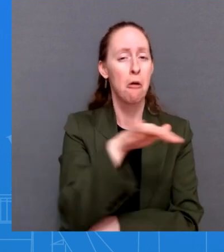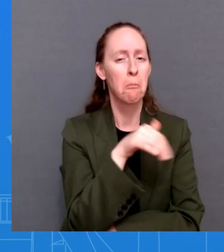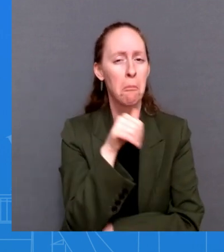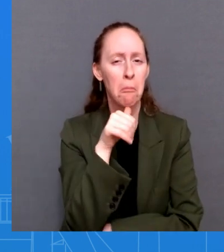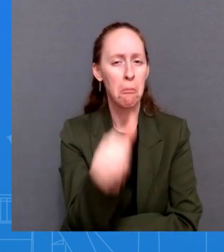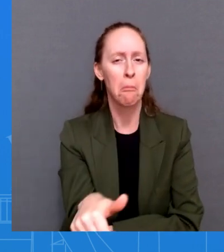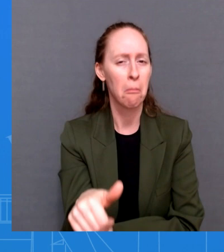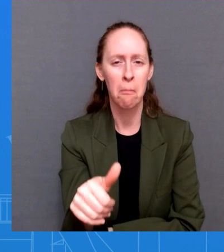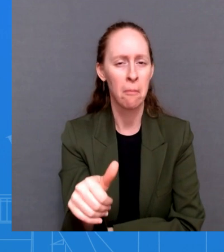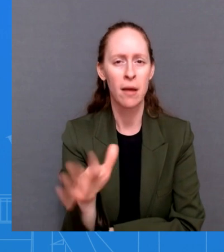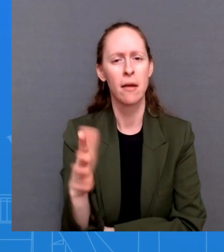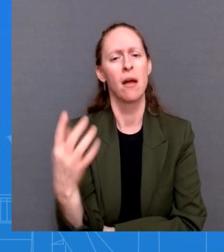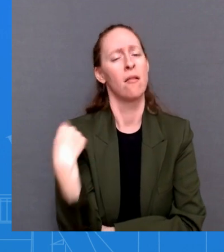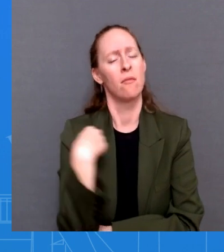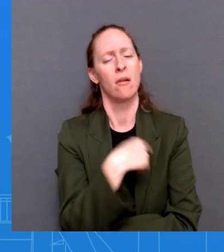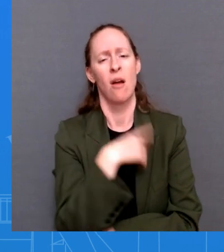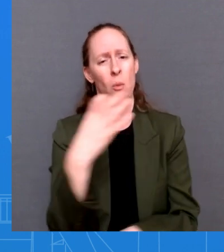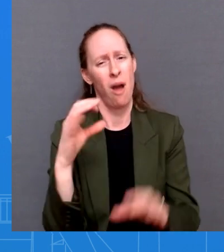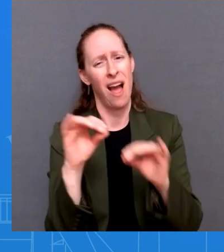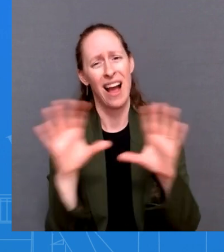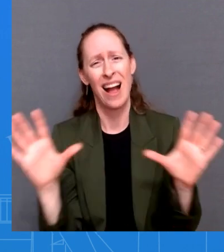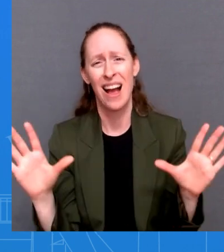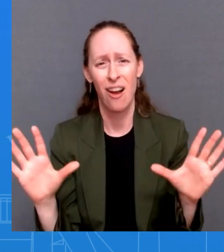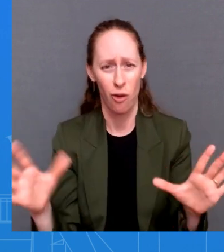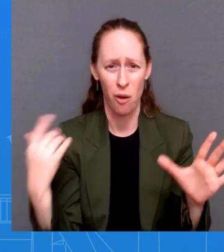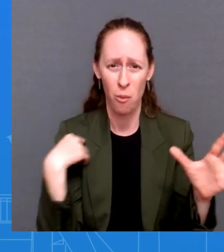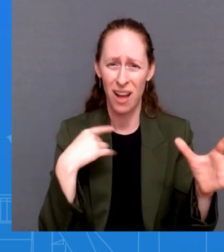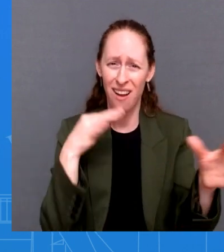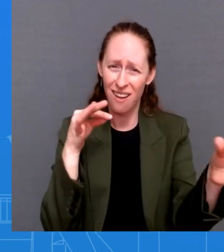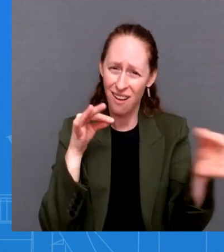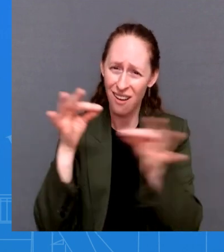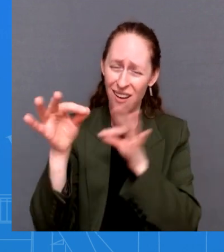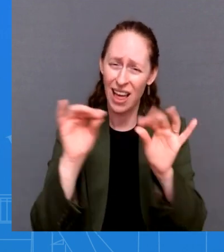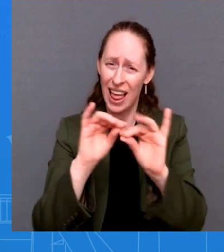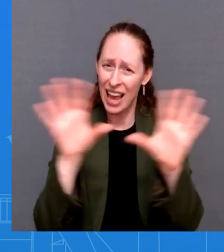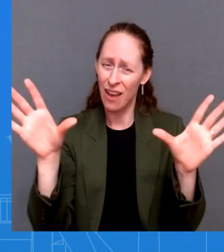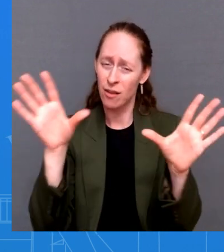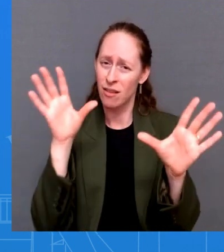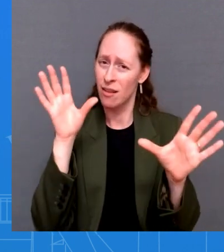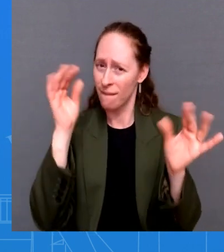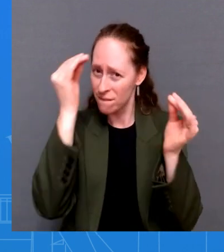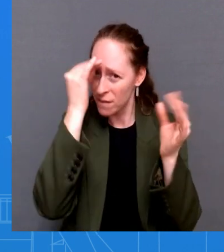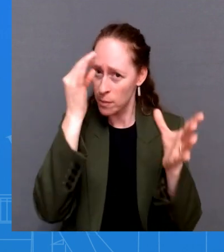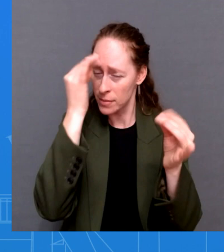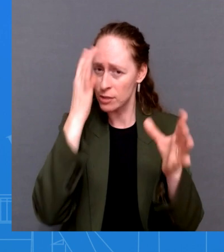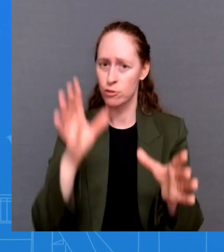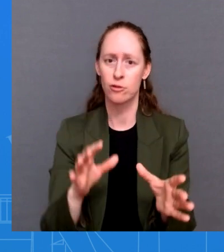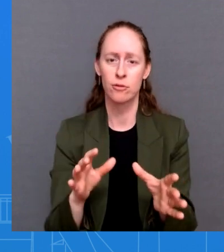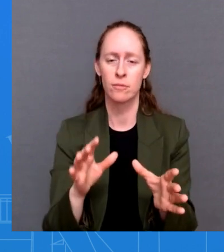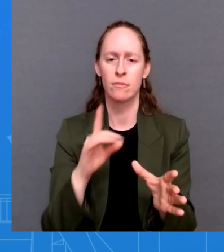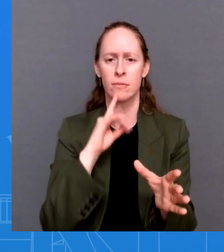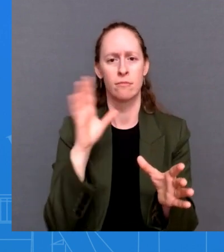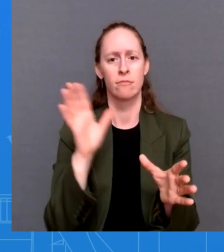And I think that the desire for protection here, I think, is going to be important to overwhelm